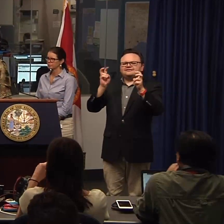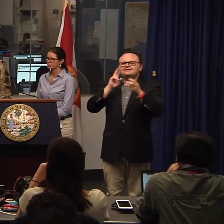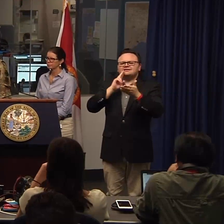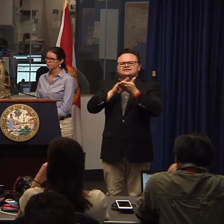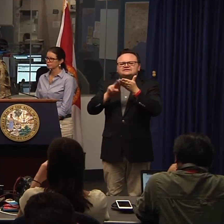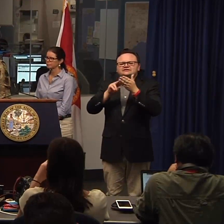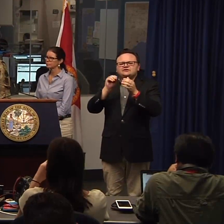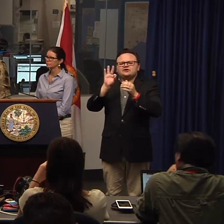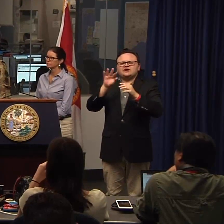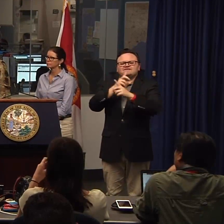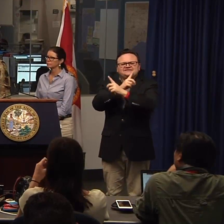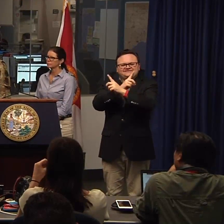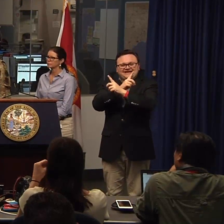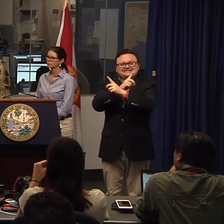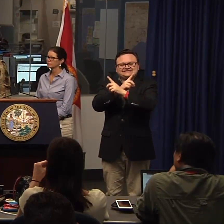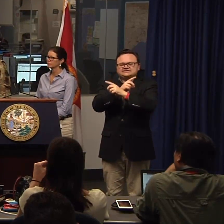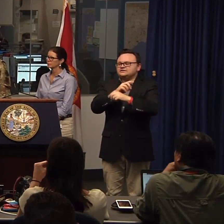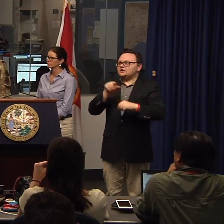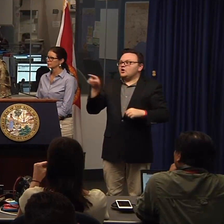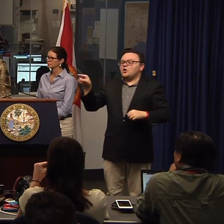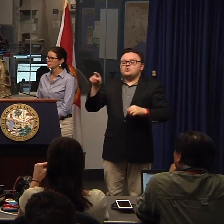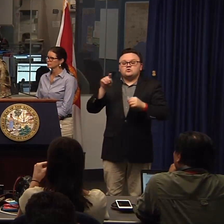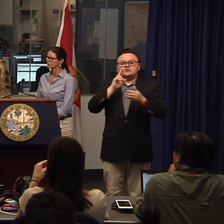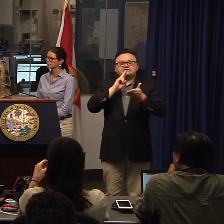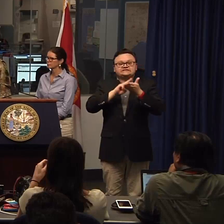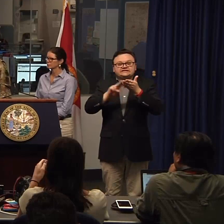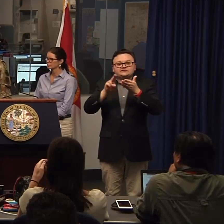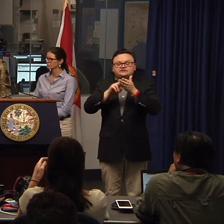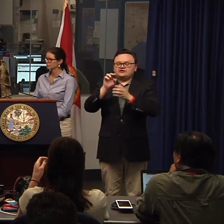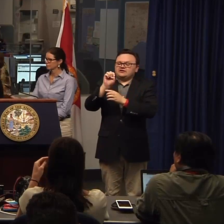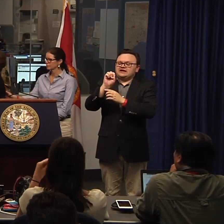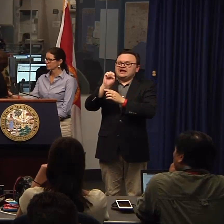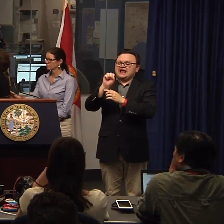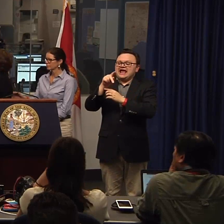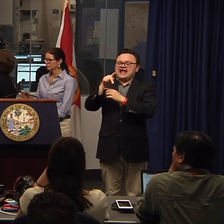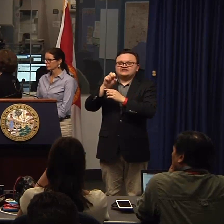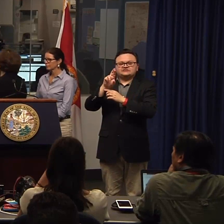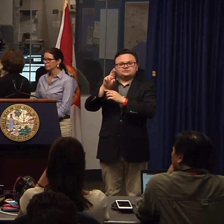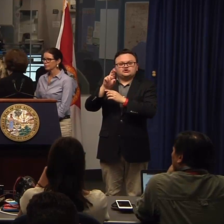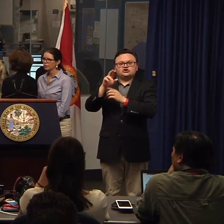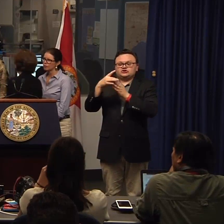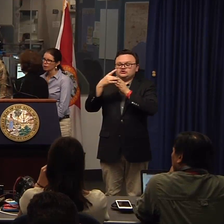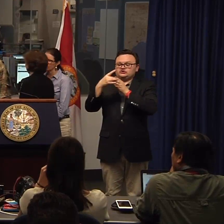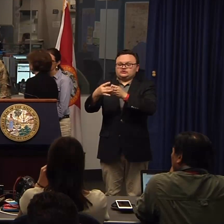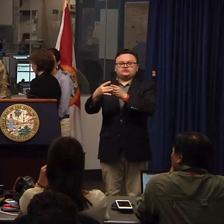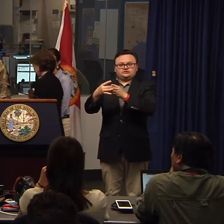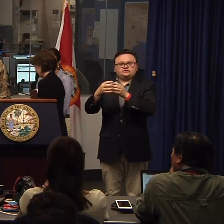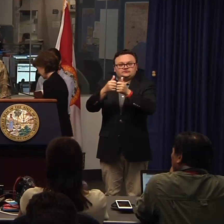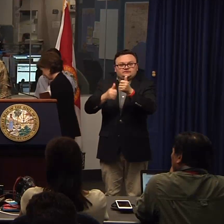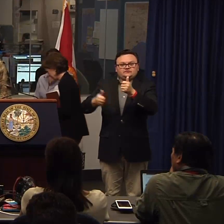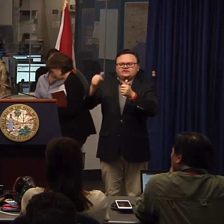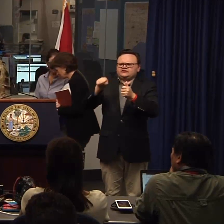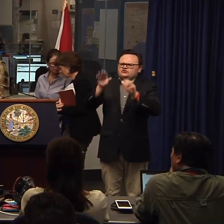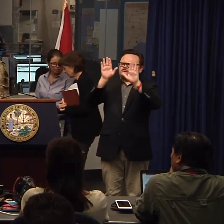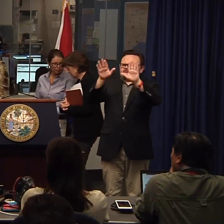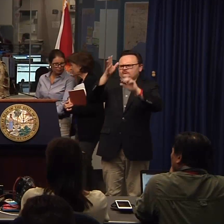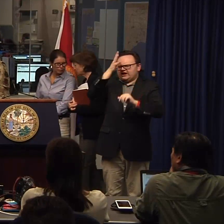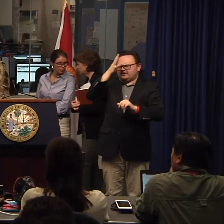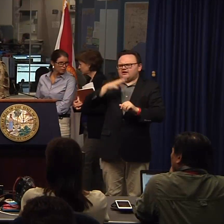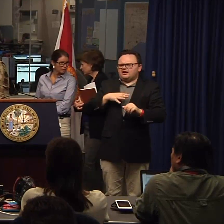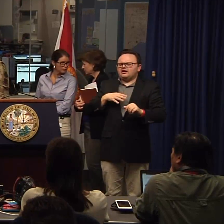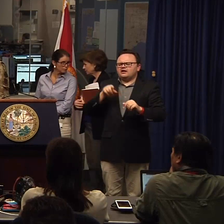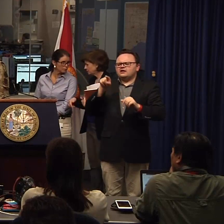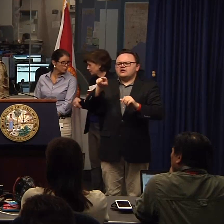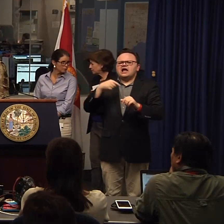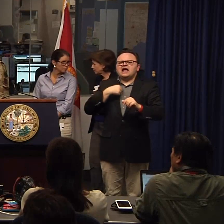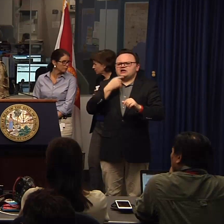SECRETARY ESPER, GREAT GUY.